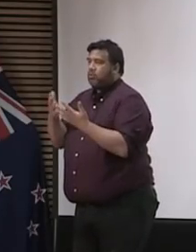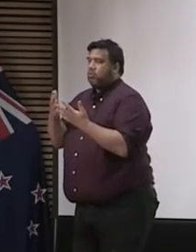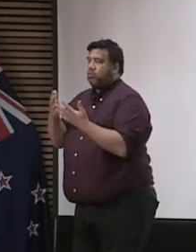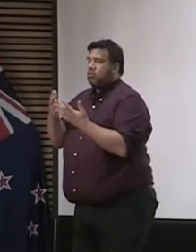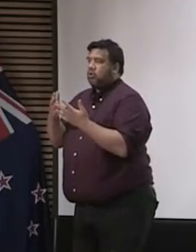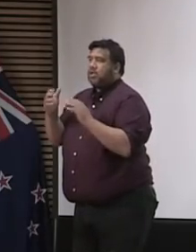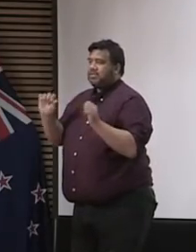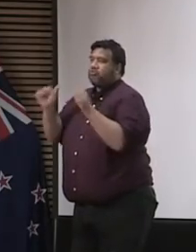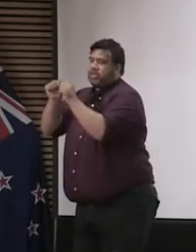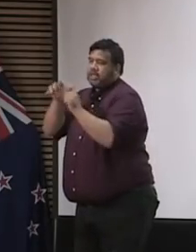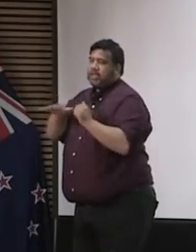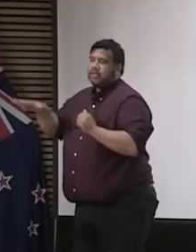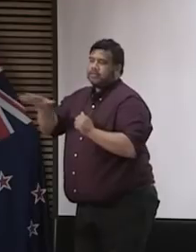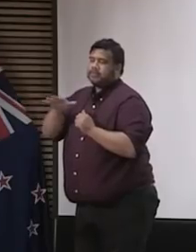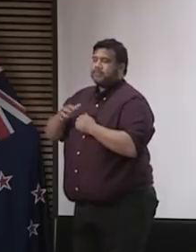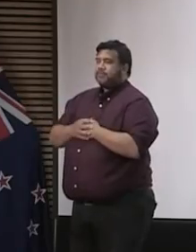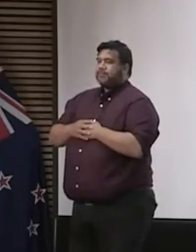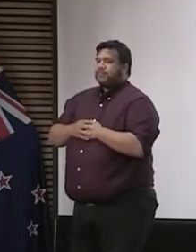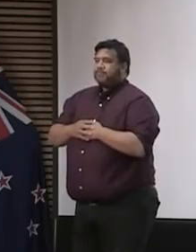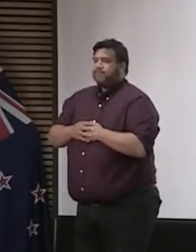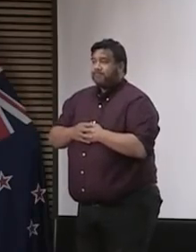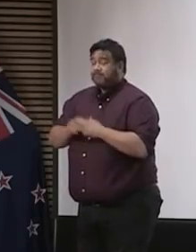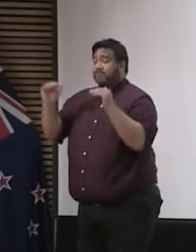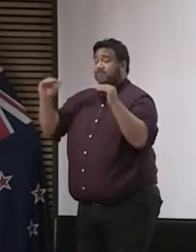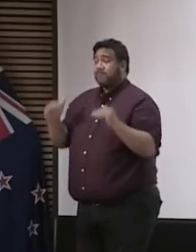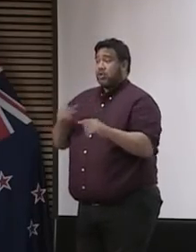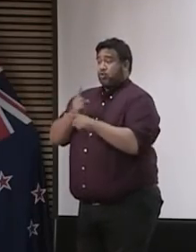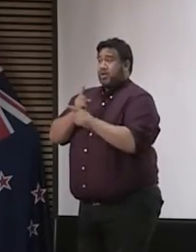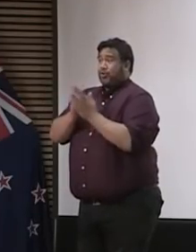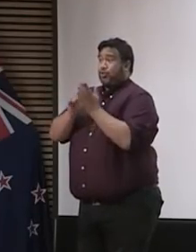This week around the country there will be testing of selected groups including health